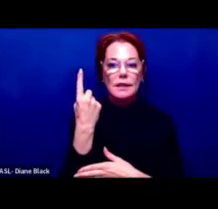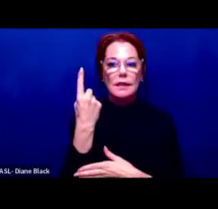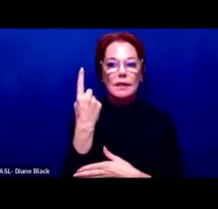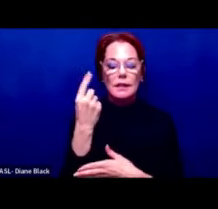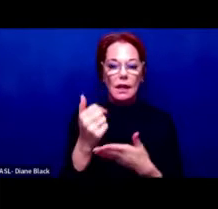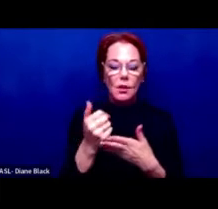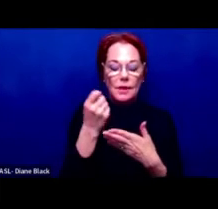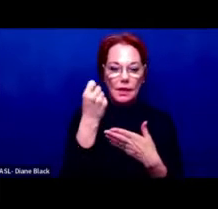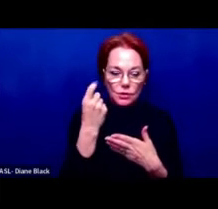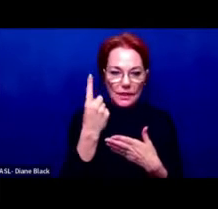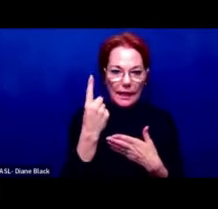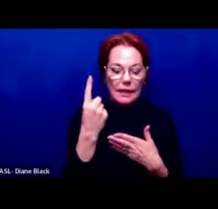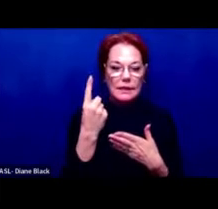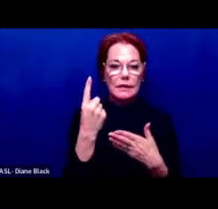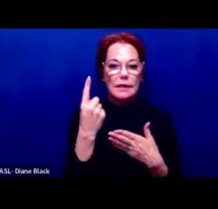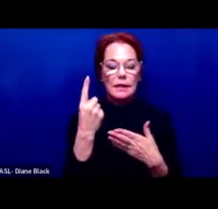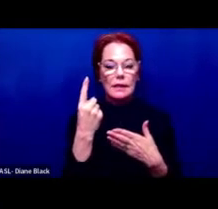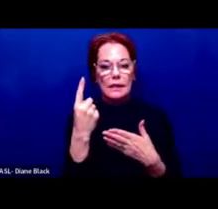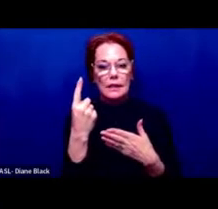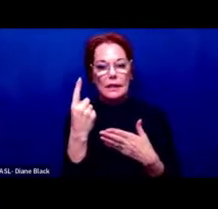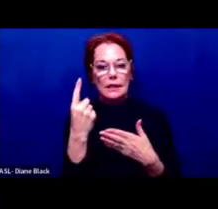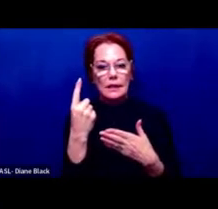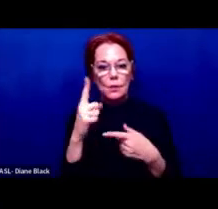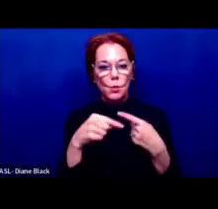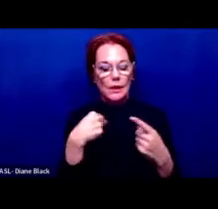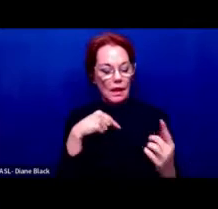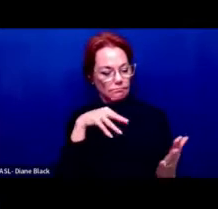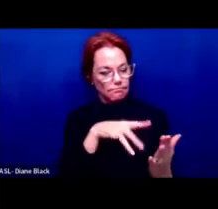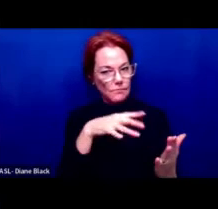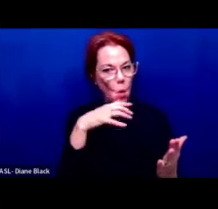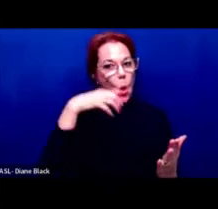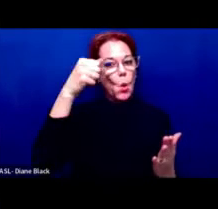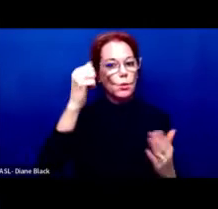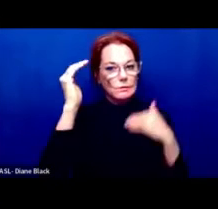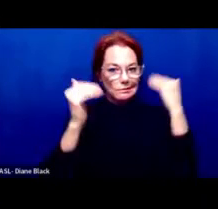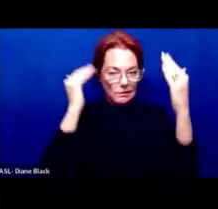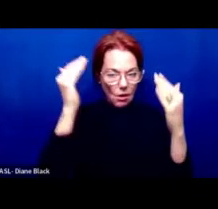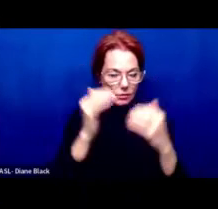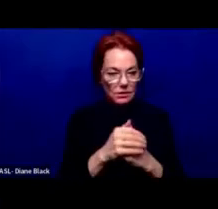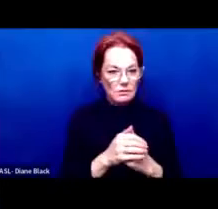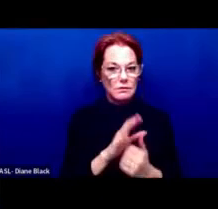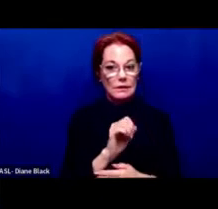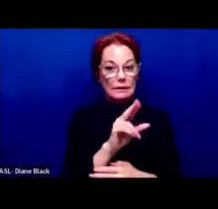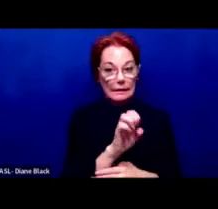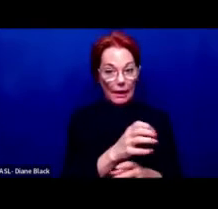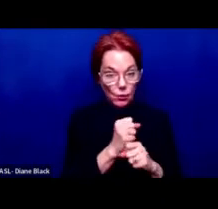to study, older adults, the care that they receive, and looking at the health care system, and